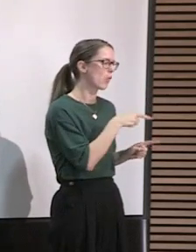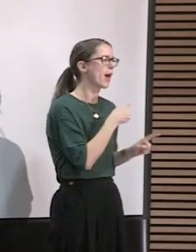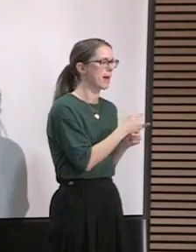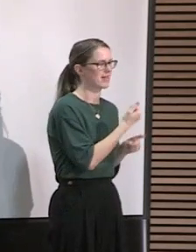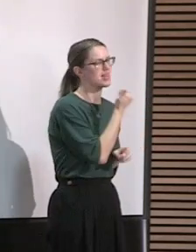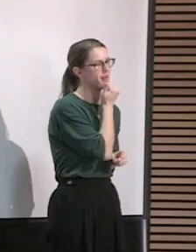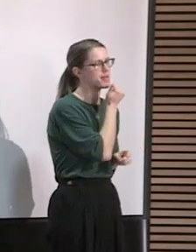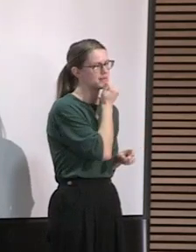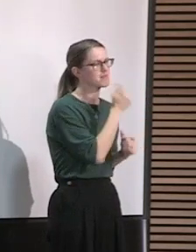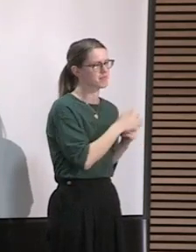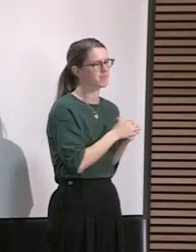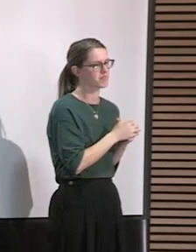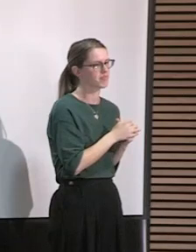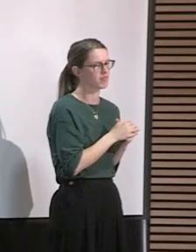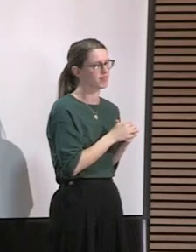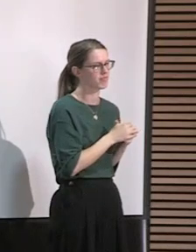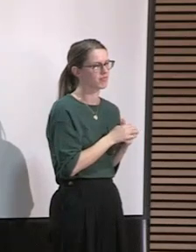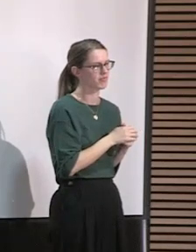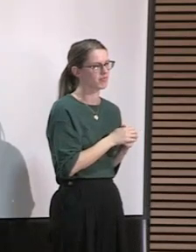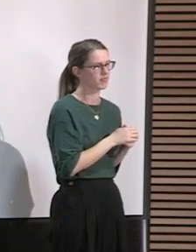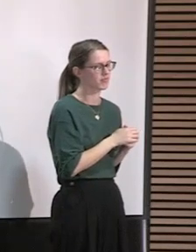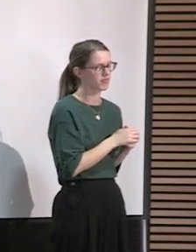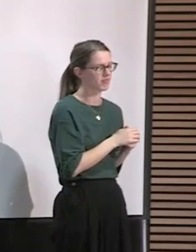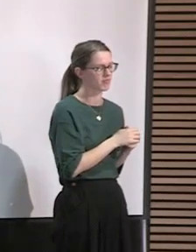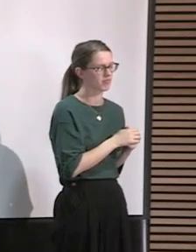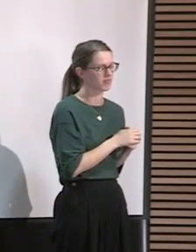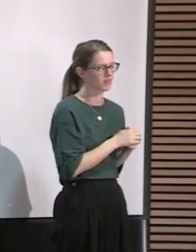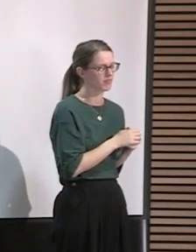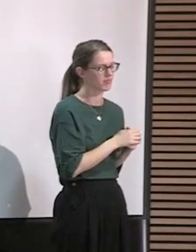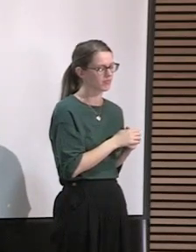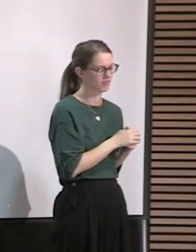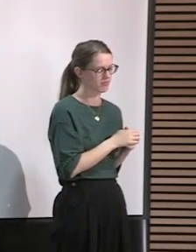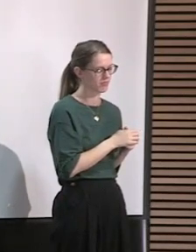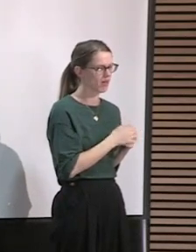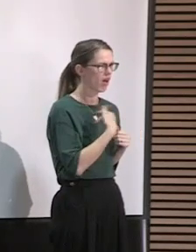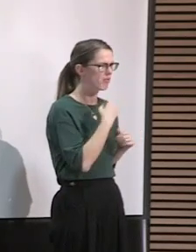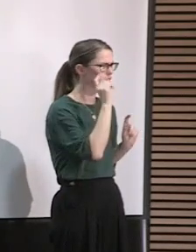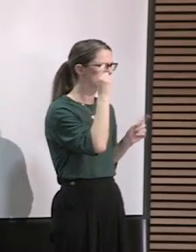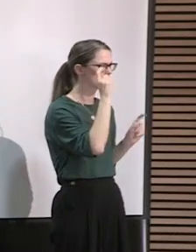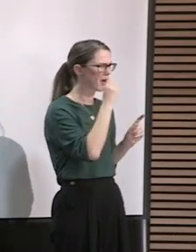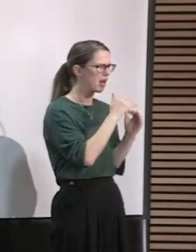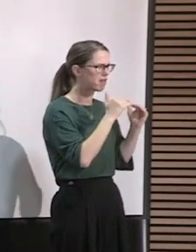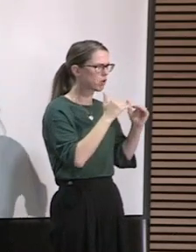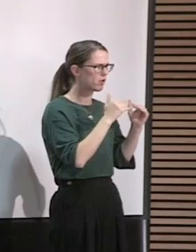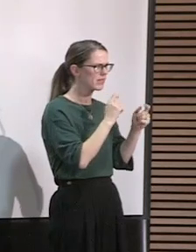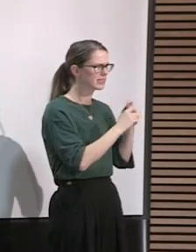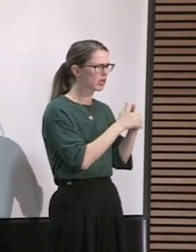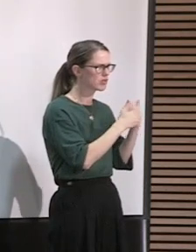at Day 3 unless there's a good reason to do so. And that will almost certainly explain some of the vast majority of the